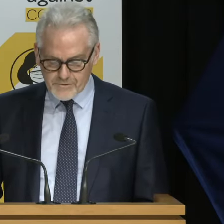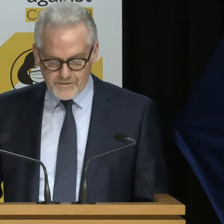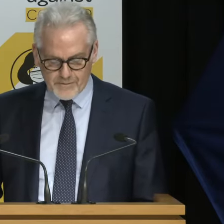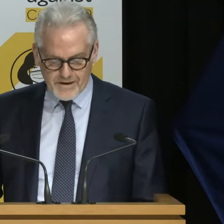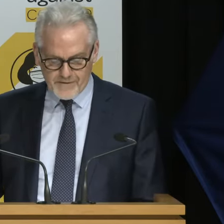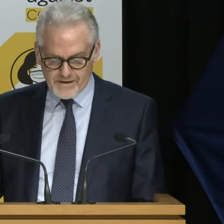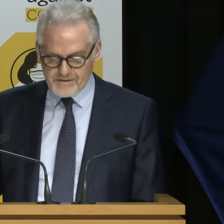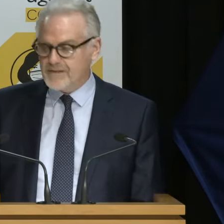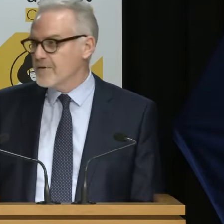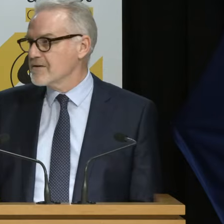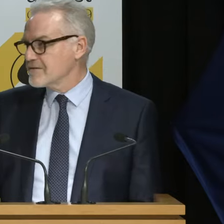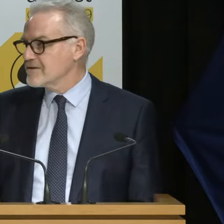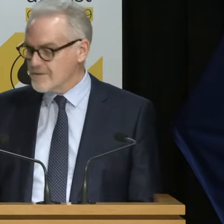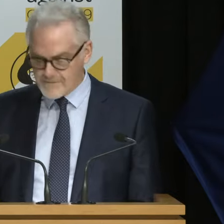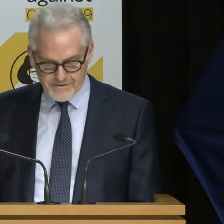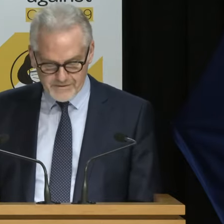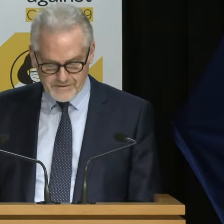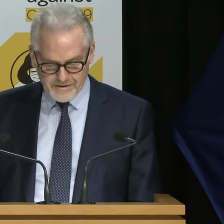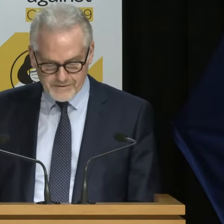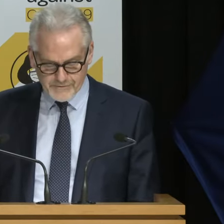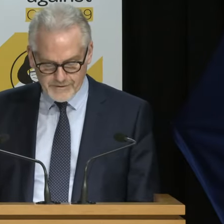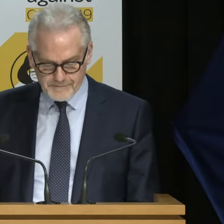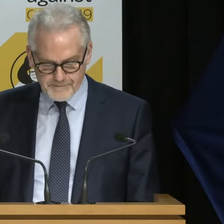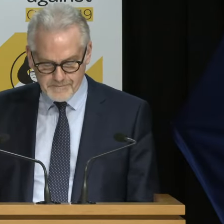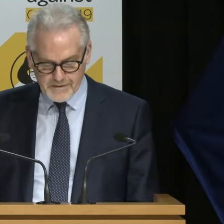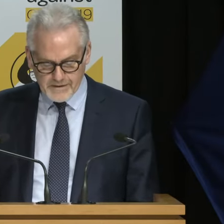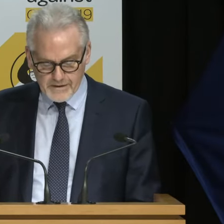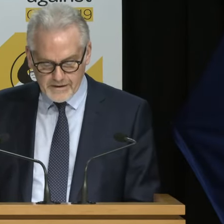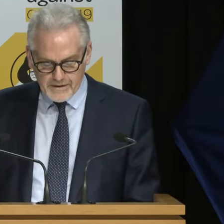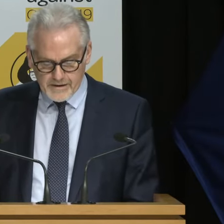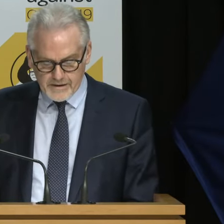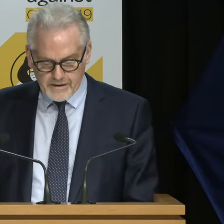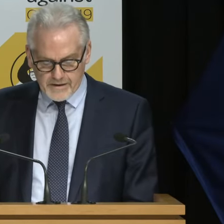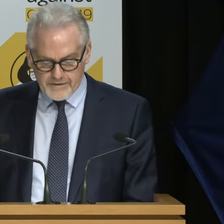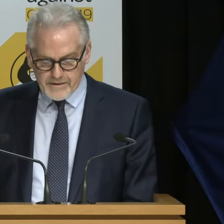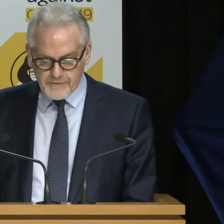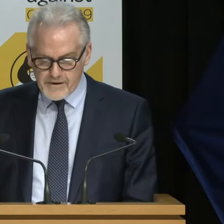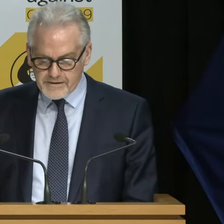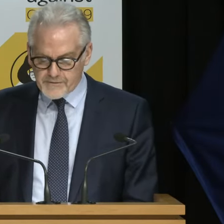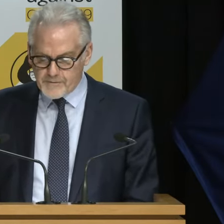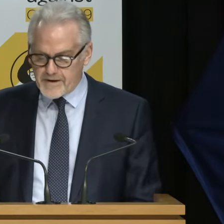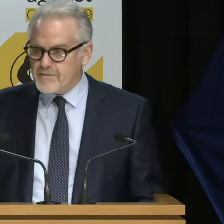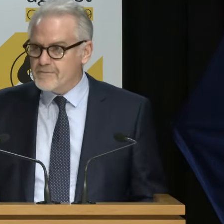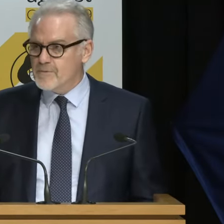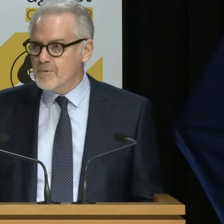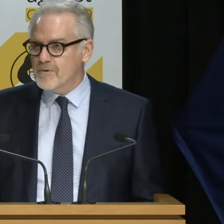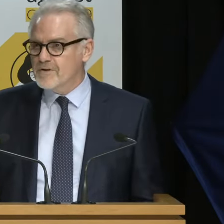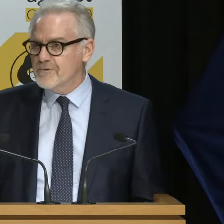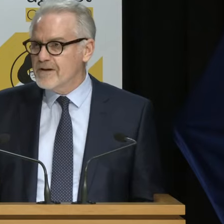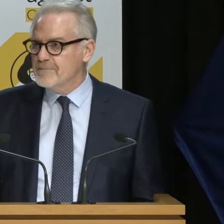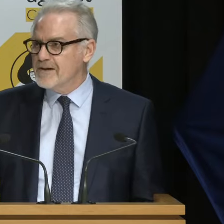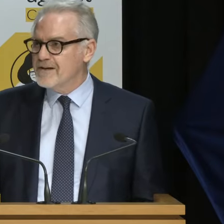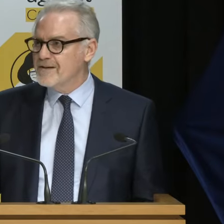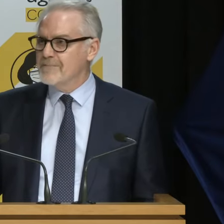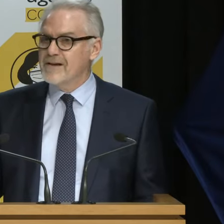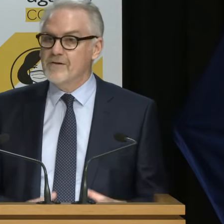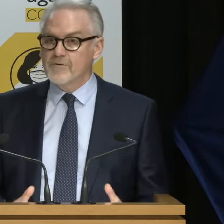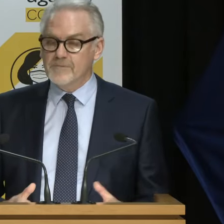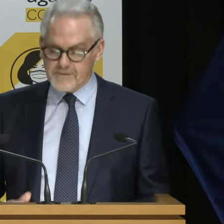heroes and testing underpins virtually every aspect of the response. New Zealanders can be well